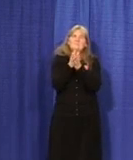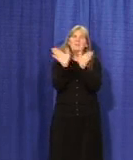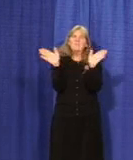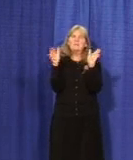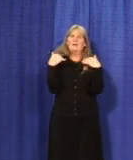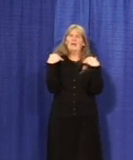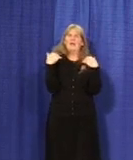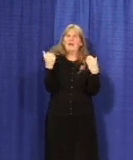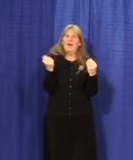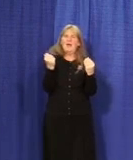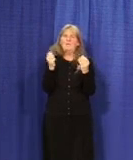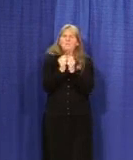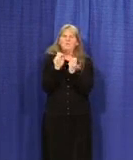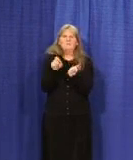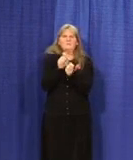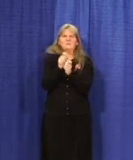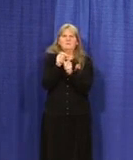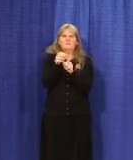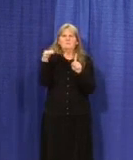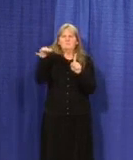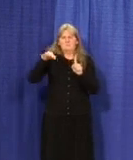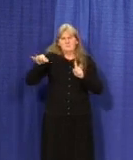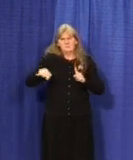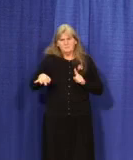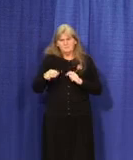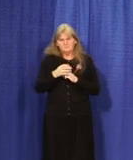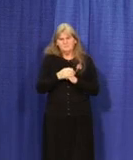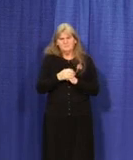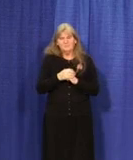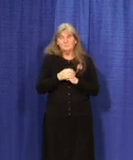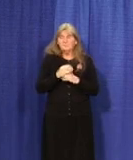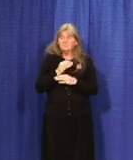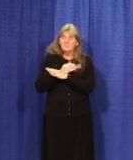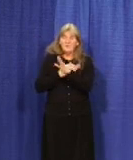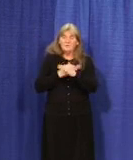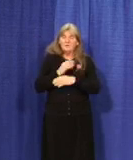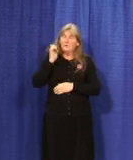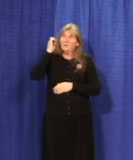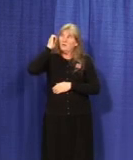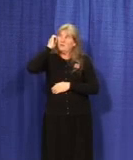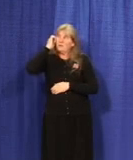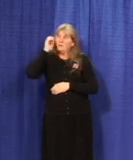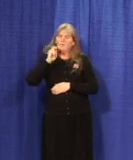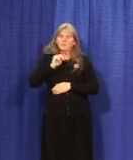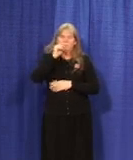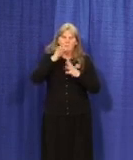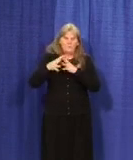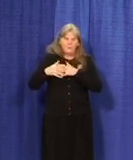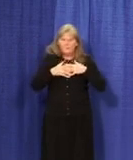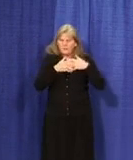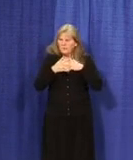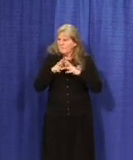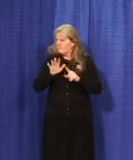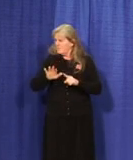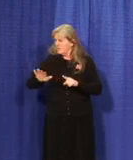little more detail. Everywhere in Europe and North America, we are seeing the same thing.